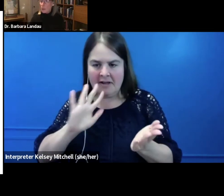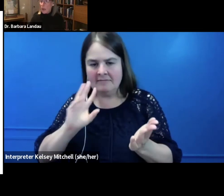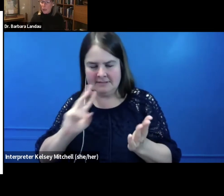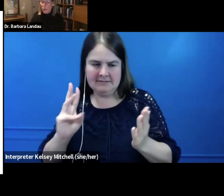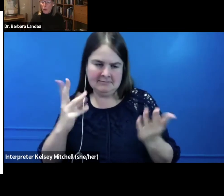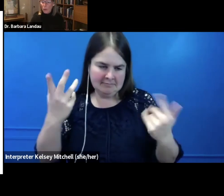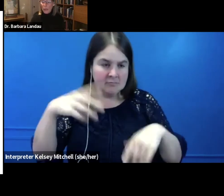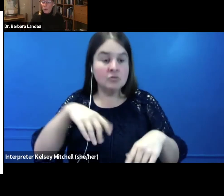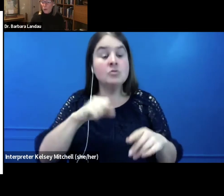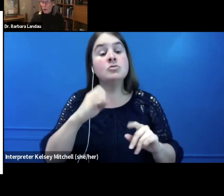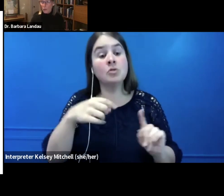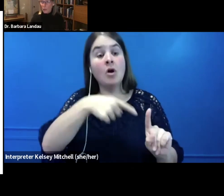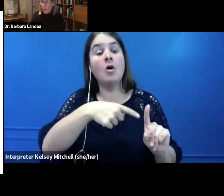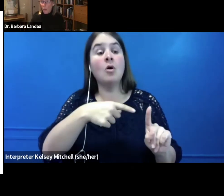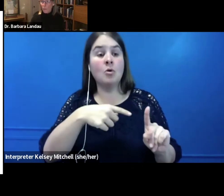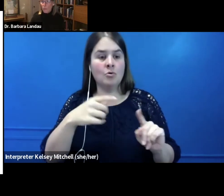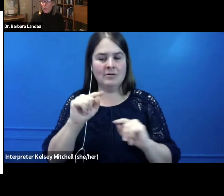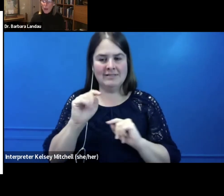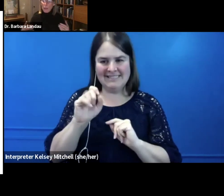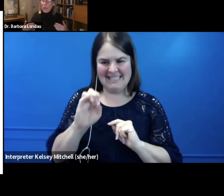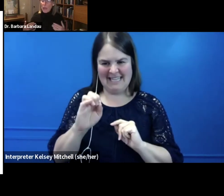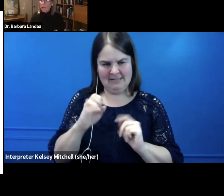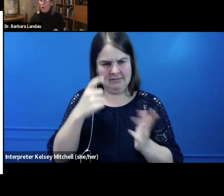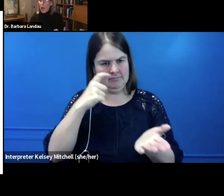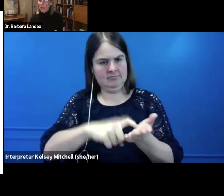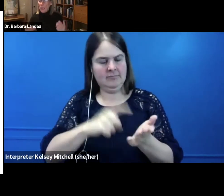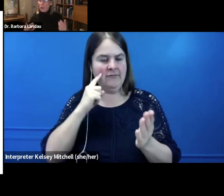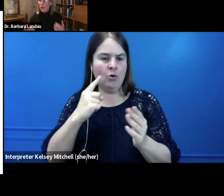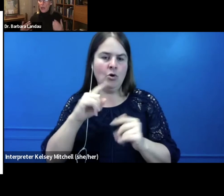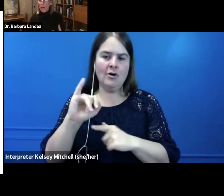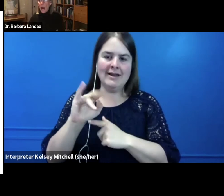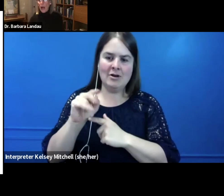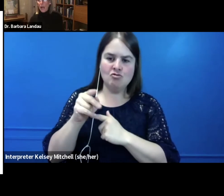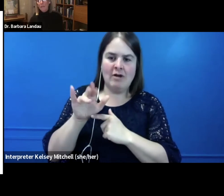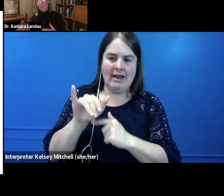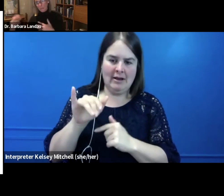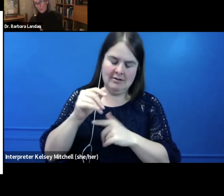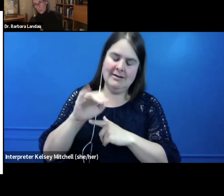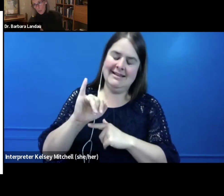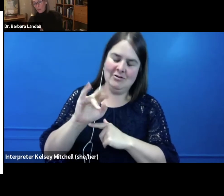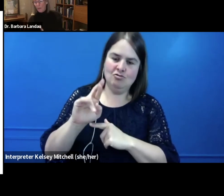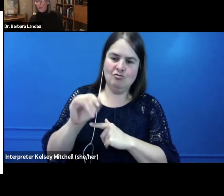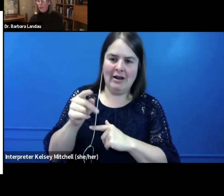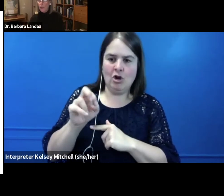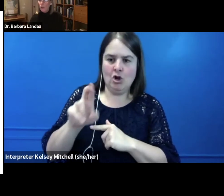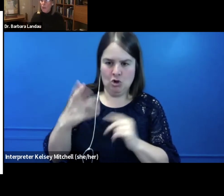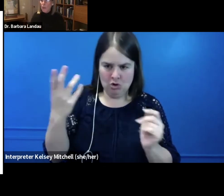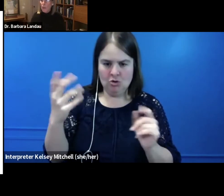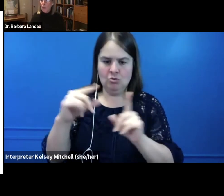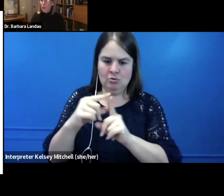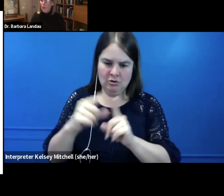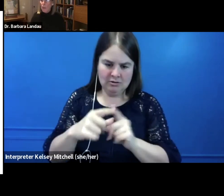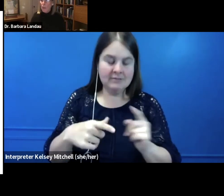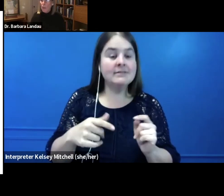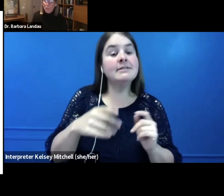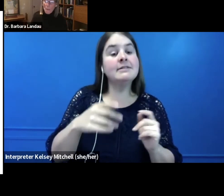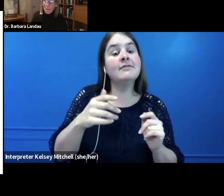marking for irregular verbs every day i fly yesterday i